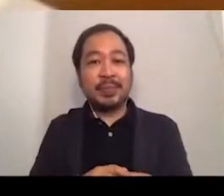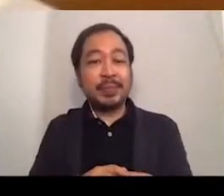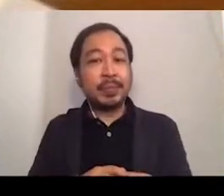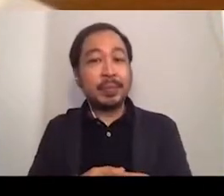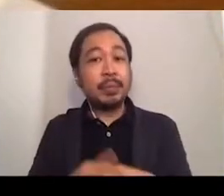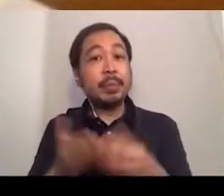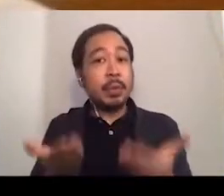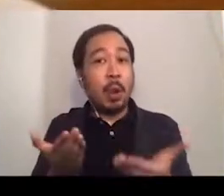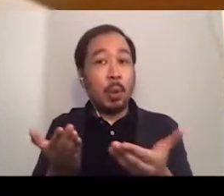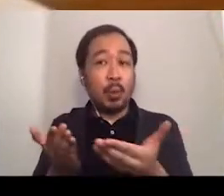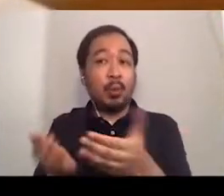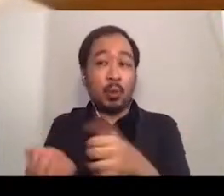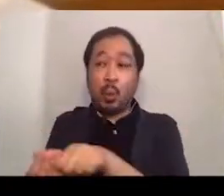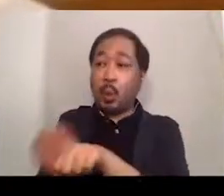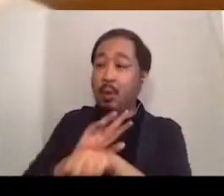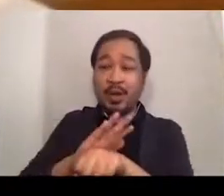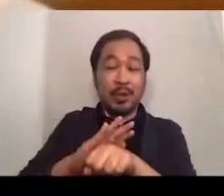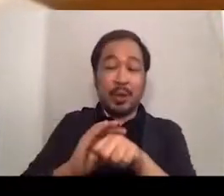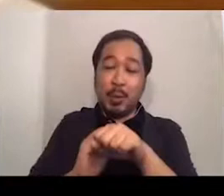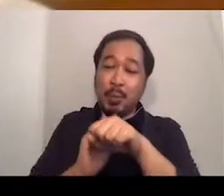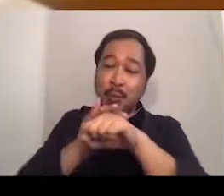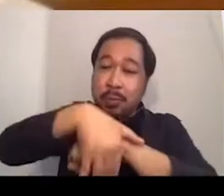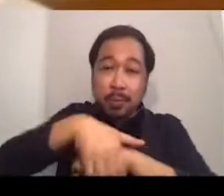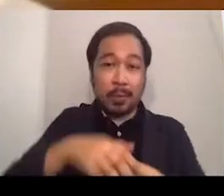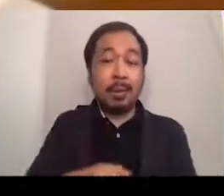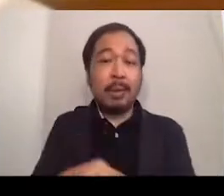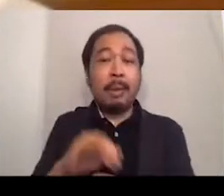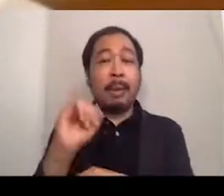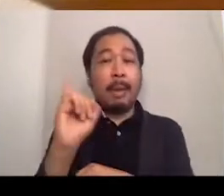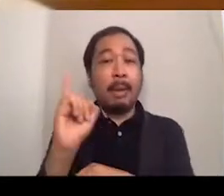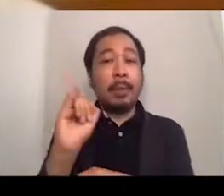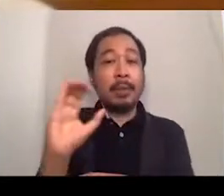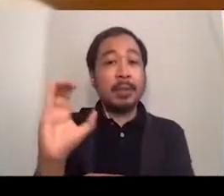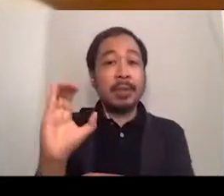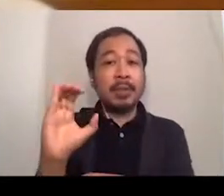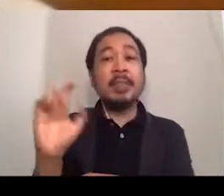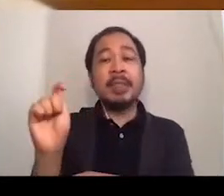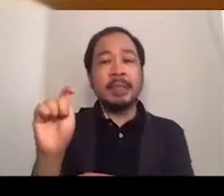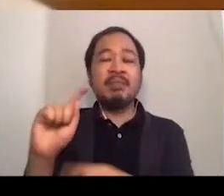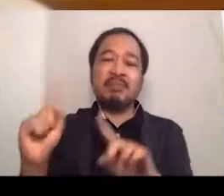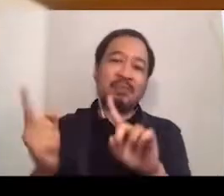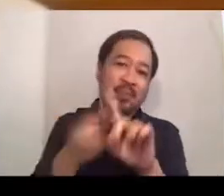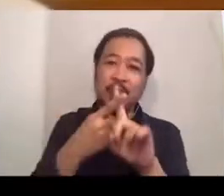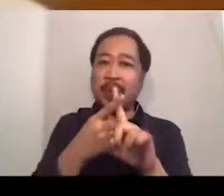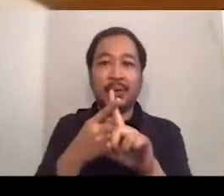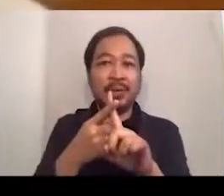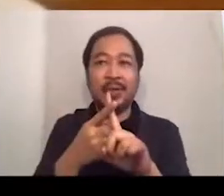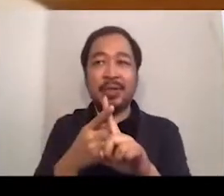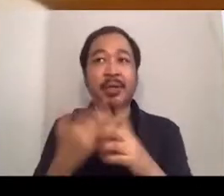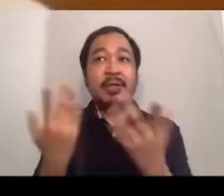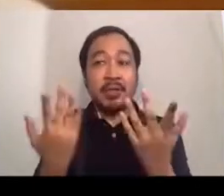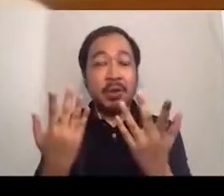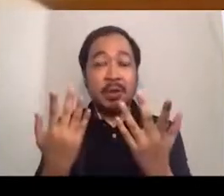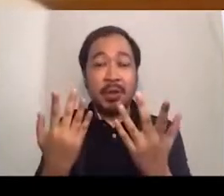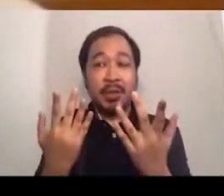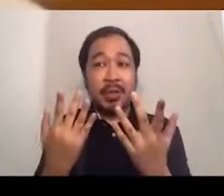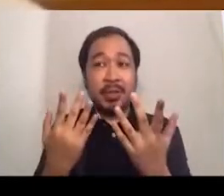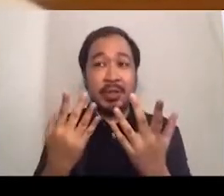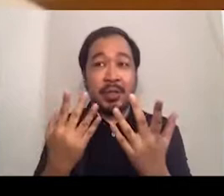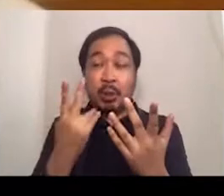Without ICT, there will be no social distancing, obviously, and COVID-19 is the first pandemic in human history,